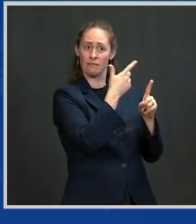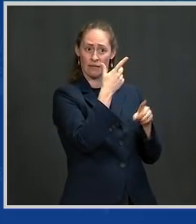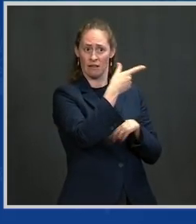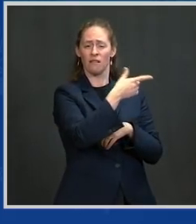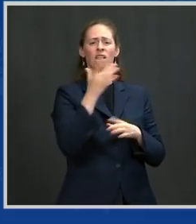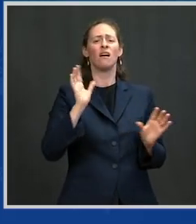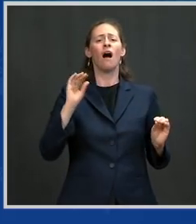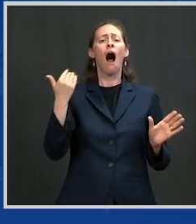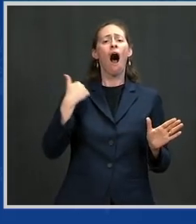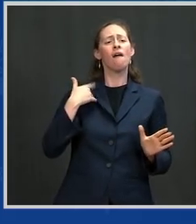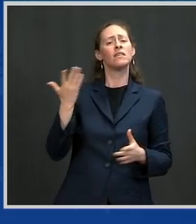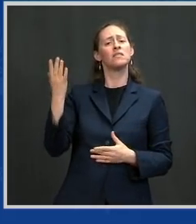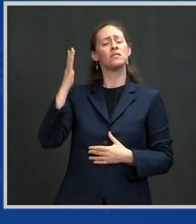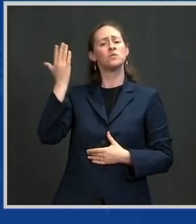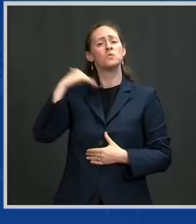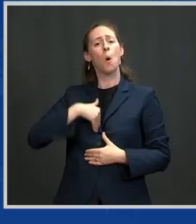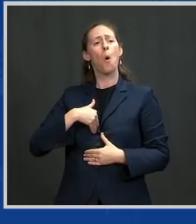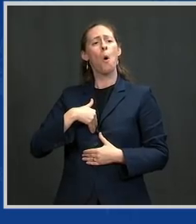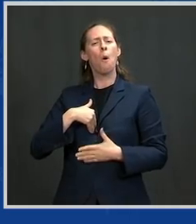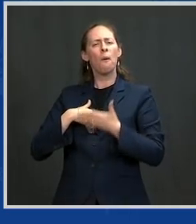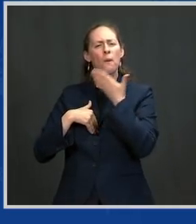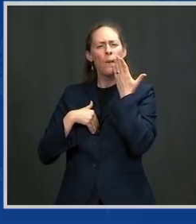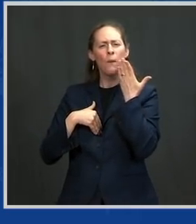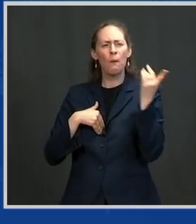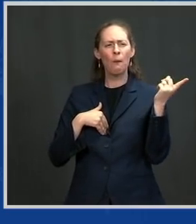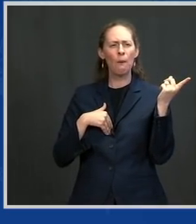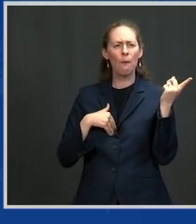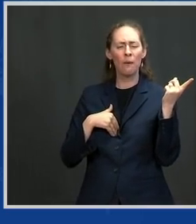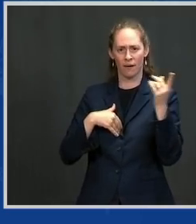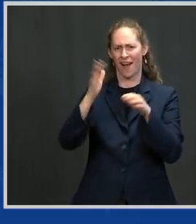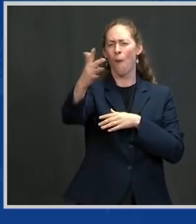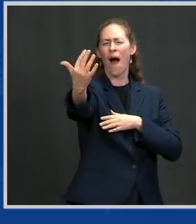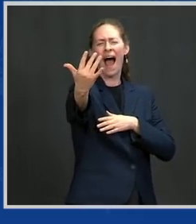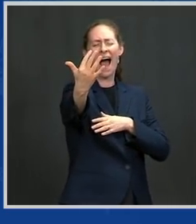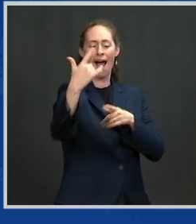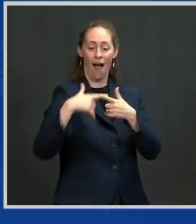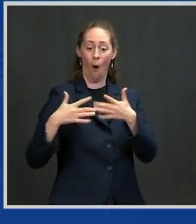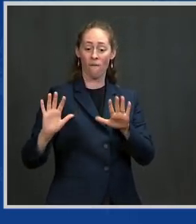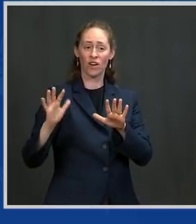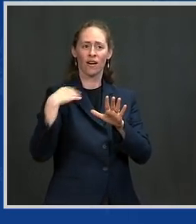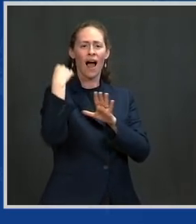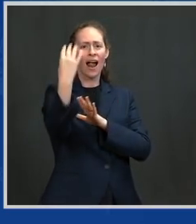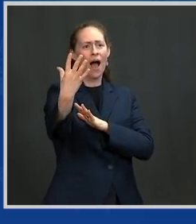Look, I've been doing this a long time. The last thing anyone would do